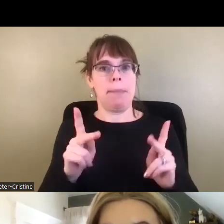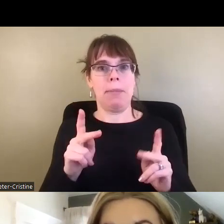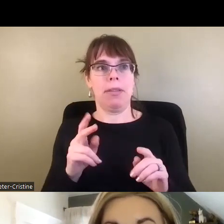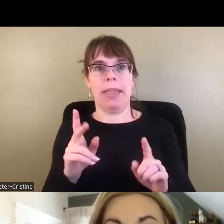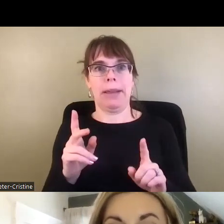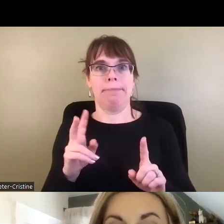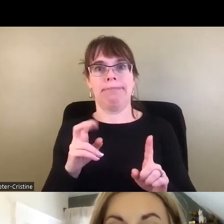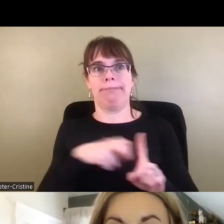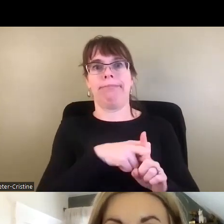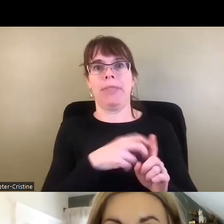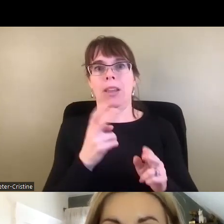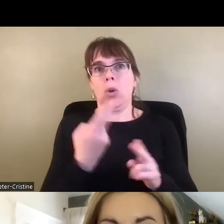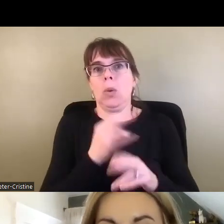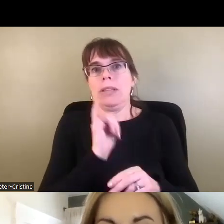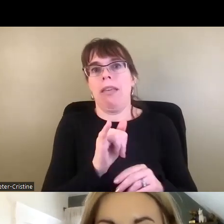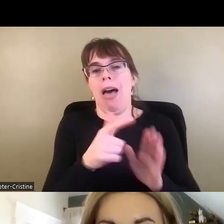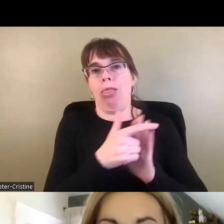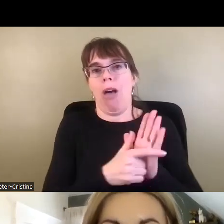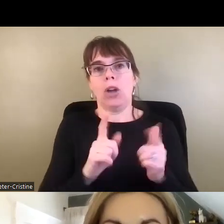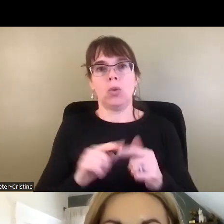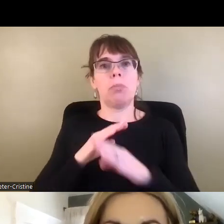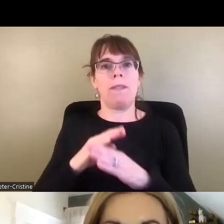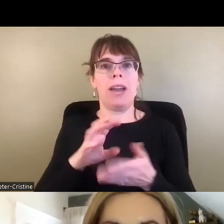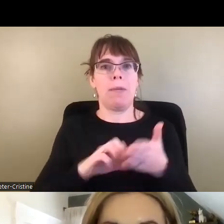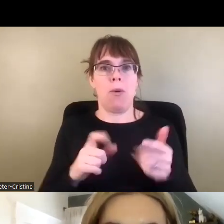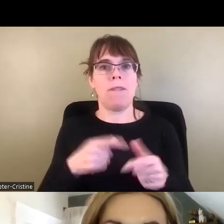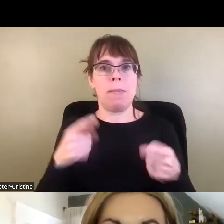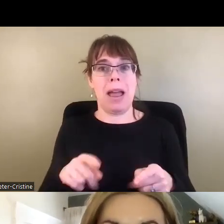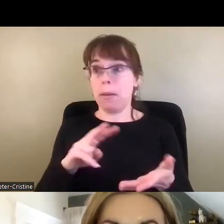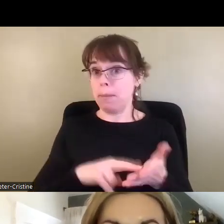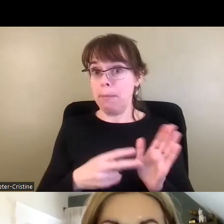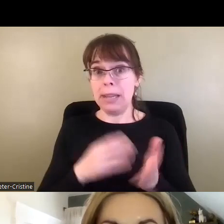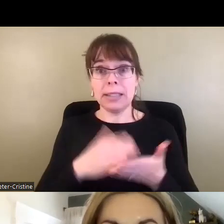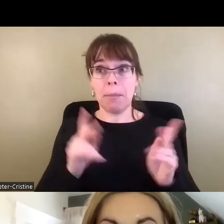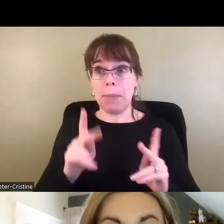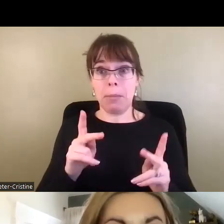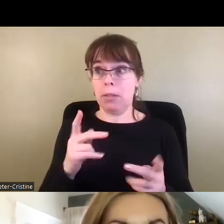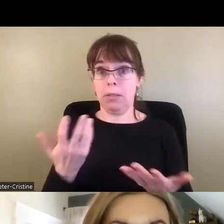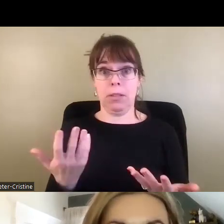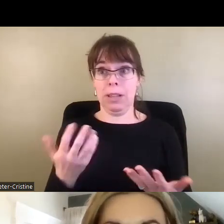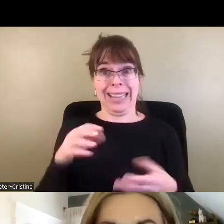So folks in waiting rooms of in some of these states were being turned away or